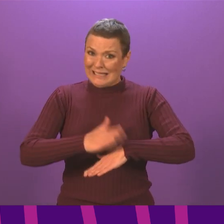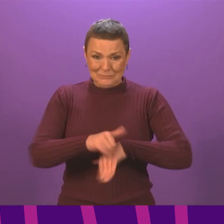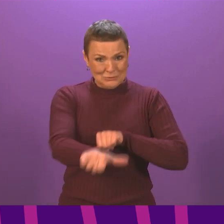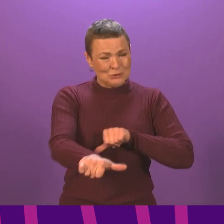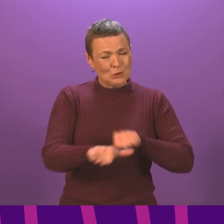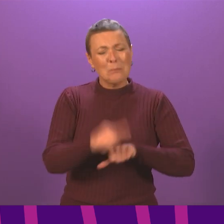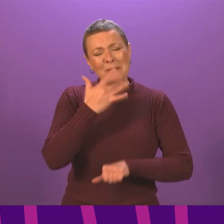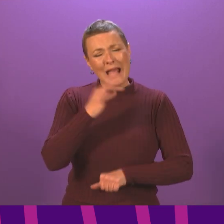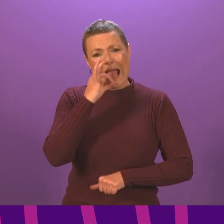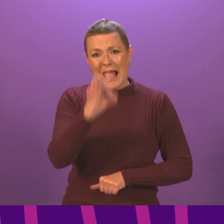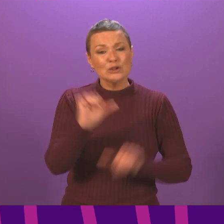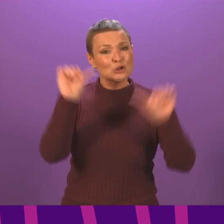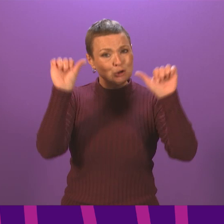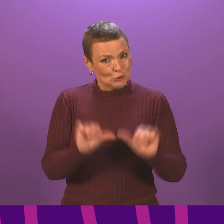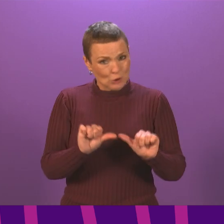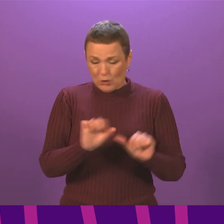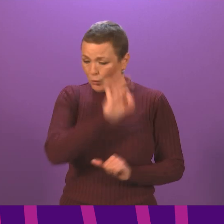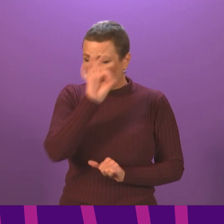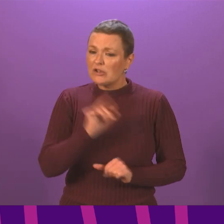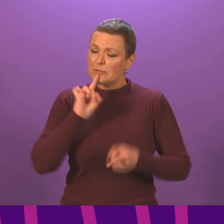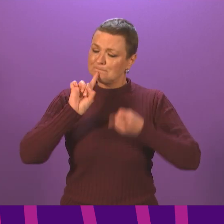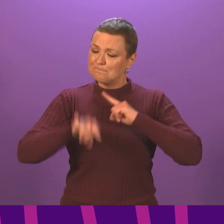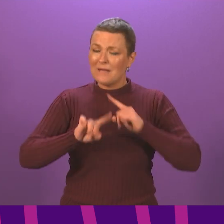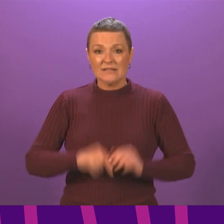on concise questions and answers.